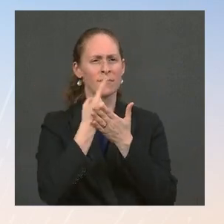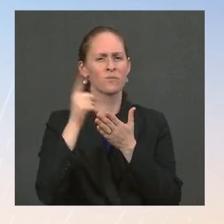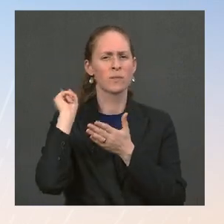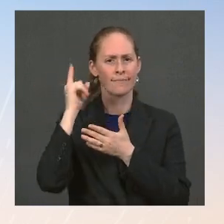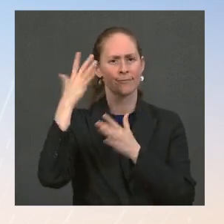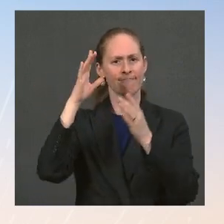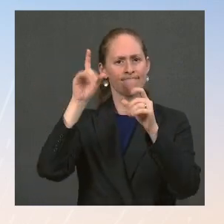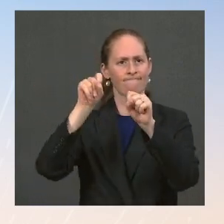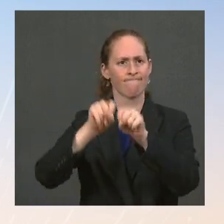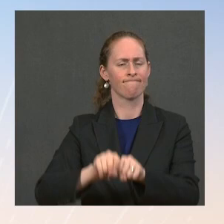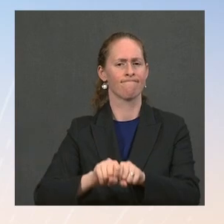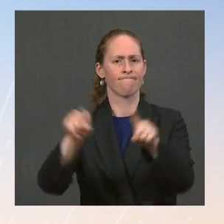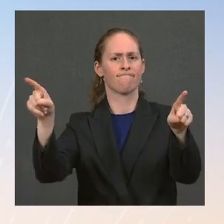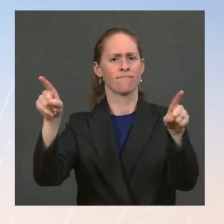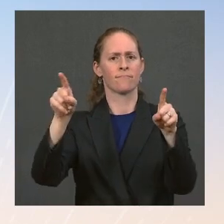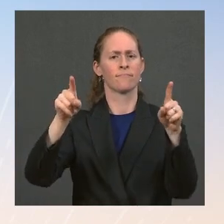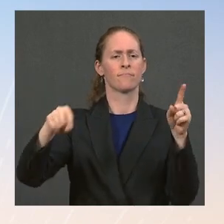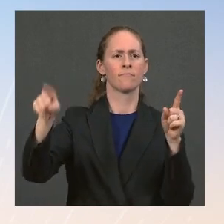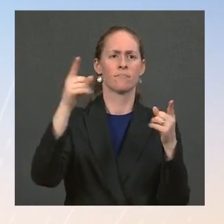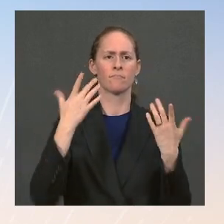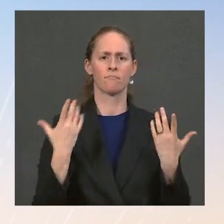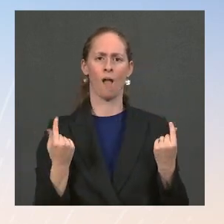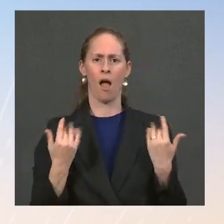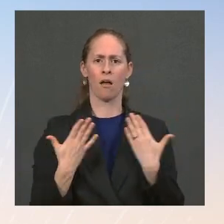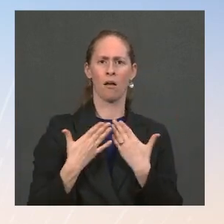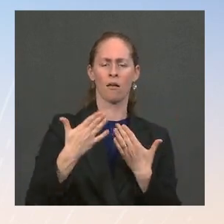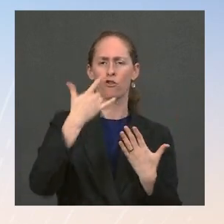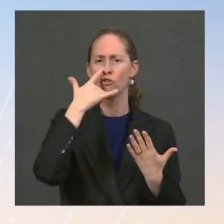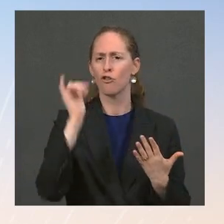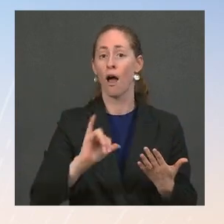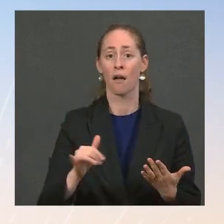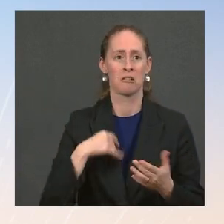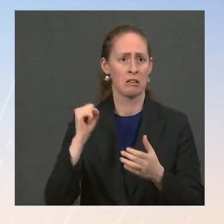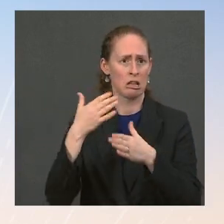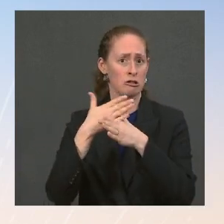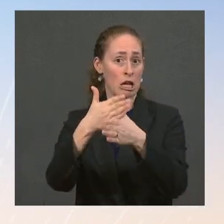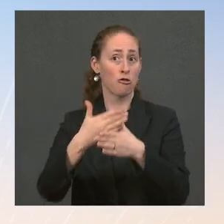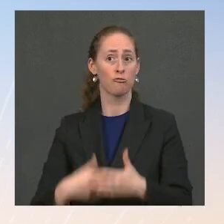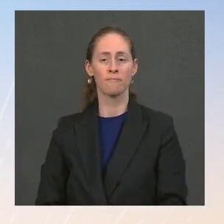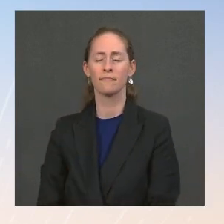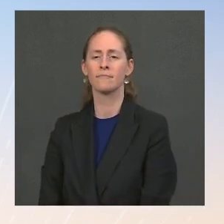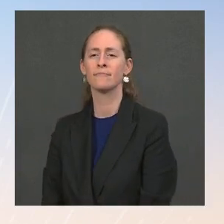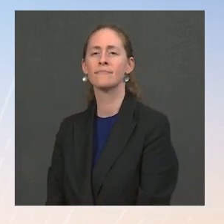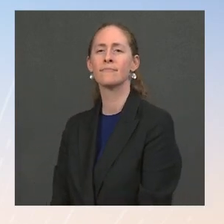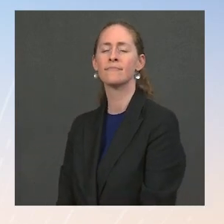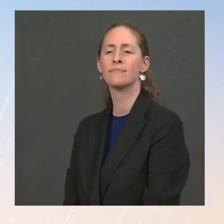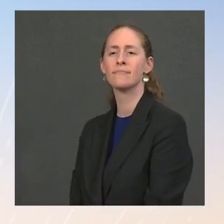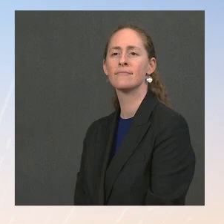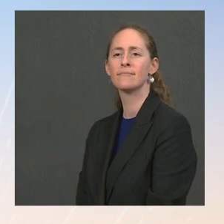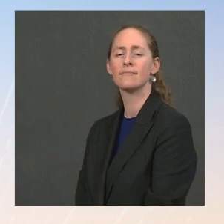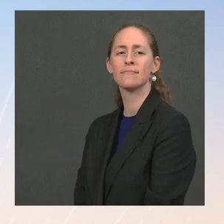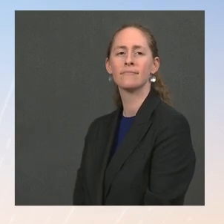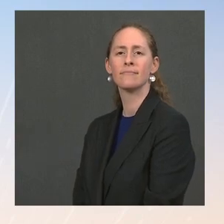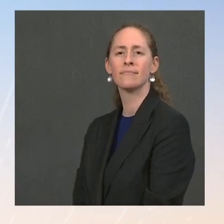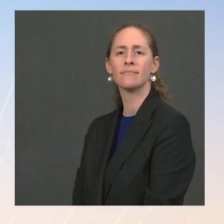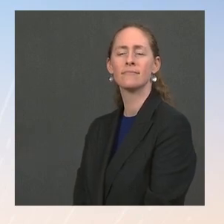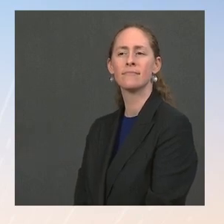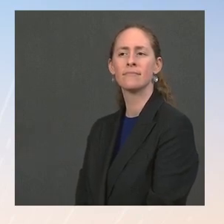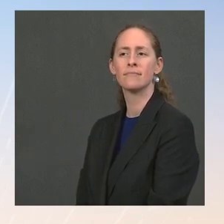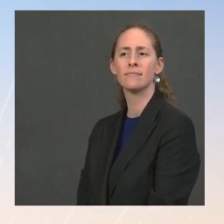Go ahead. The Press: Thanks, Jen. The President has very tough approval ratings these days. And I prefer it if I didn't talk about polls --